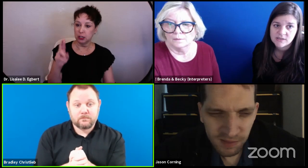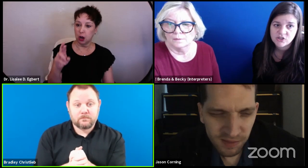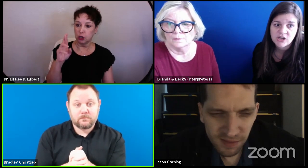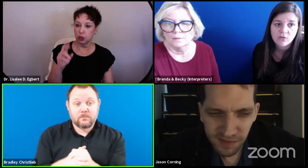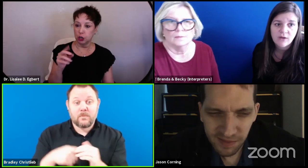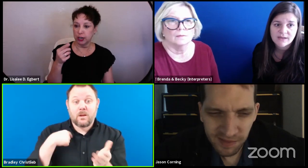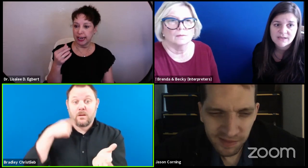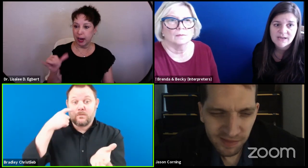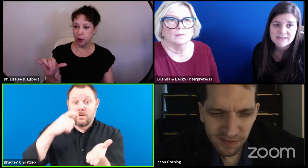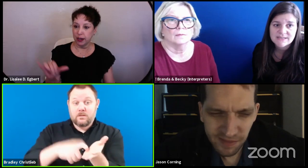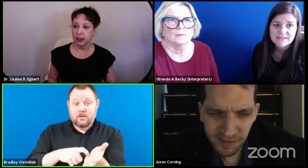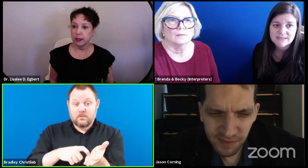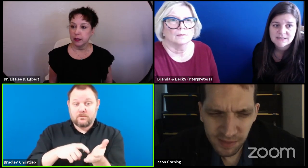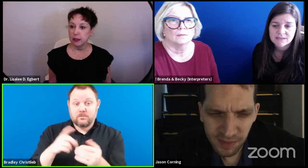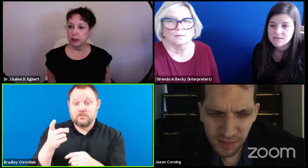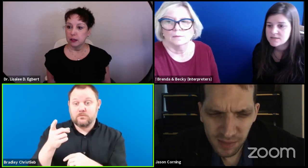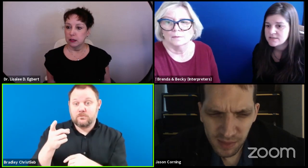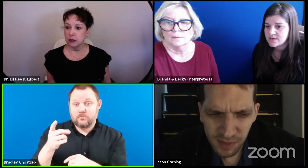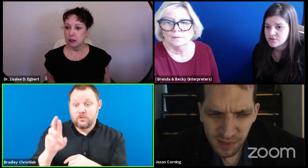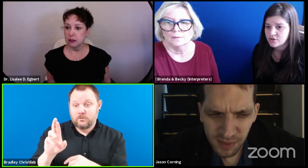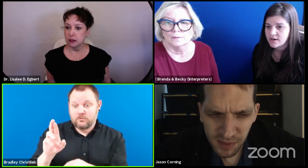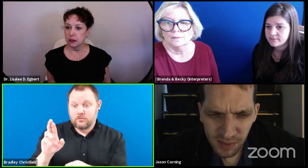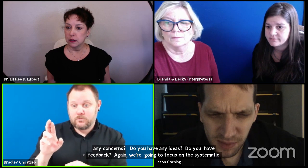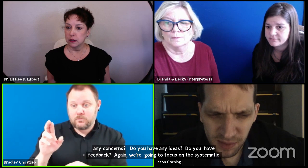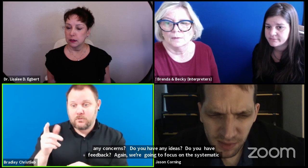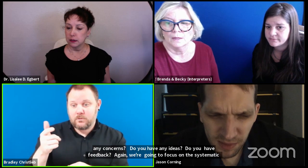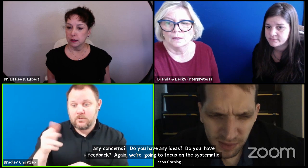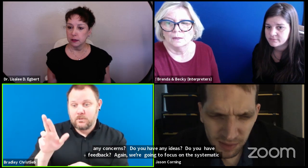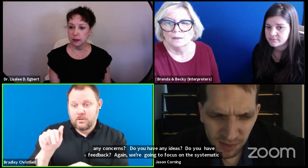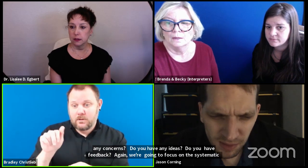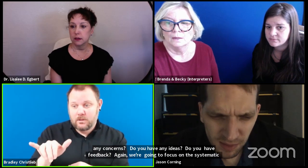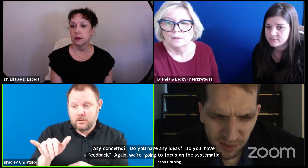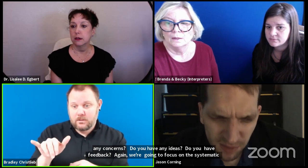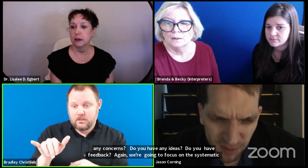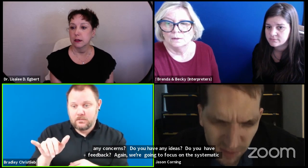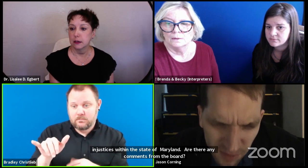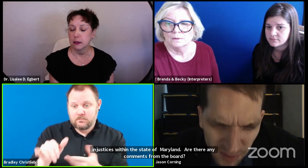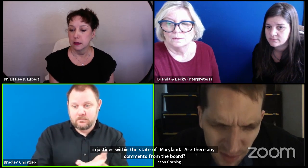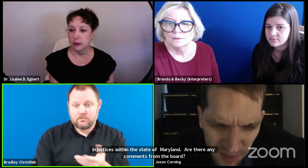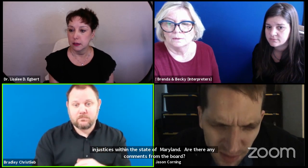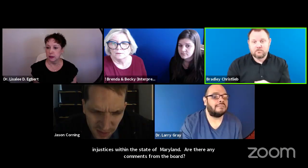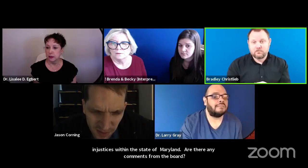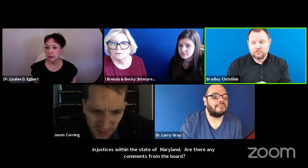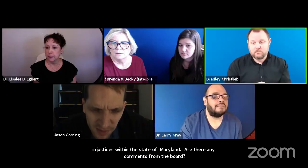The Chair recognizes Dr. Gray.